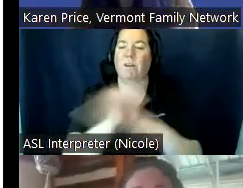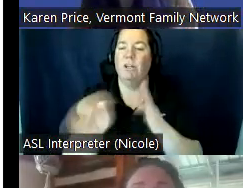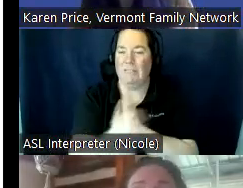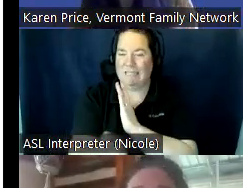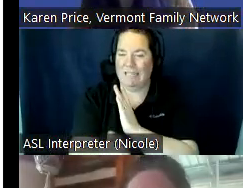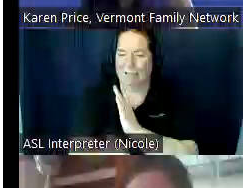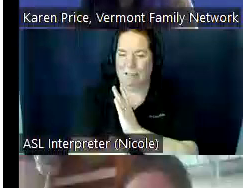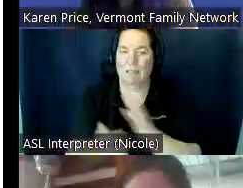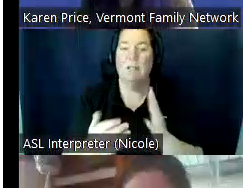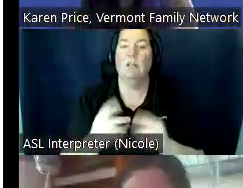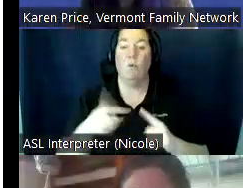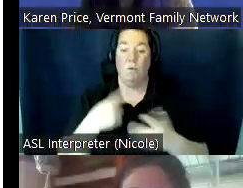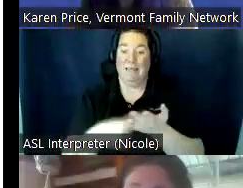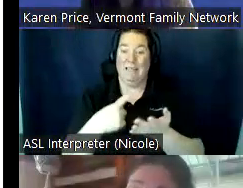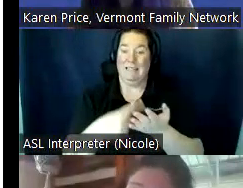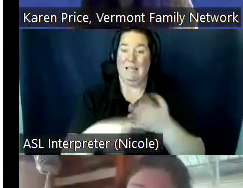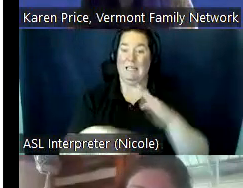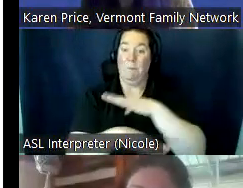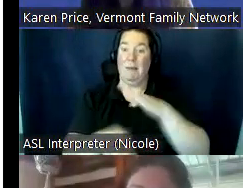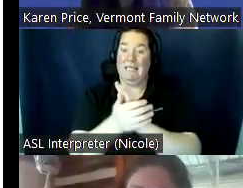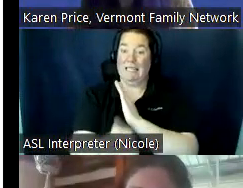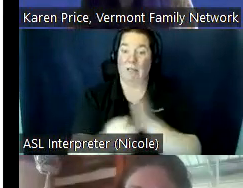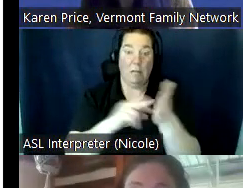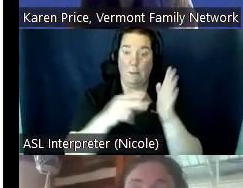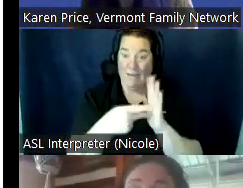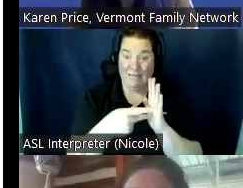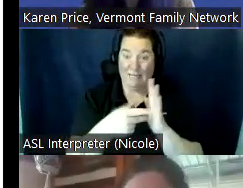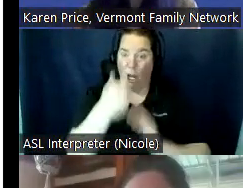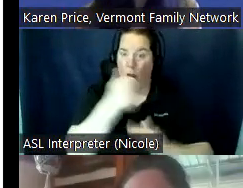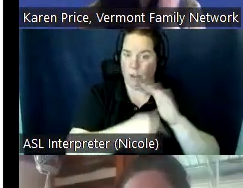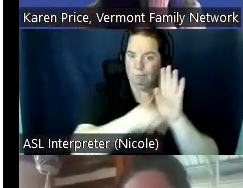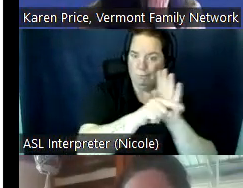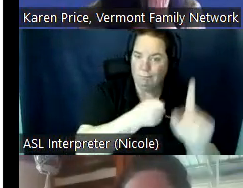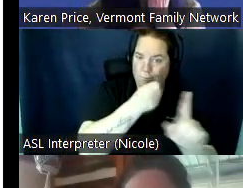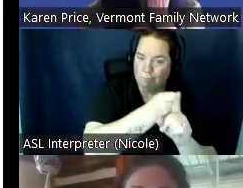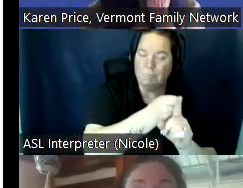when we talk about basic skill areas under adverse effect and the addition of functional skills,